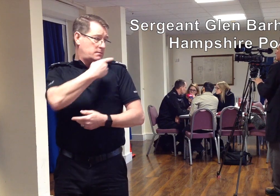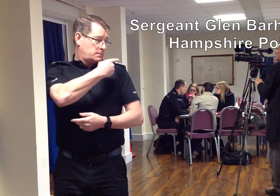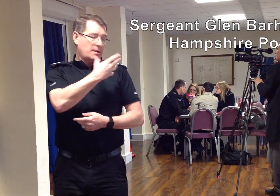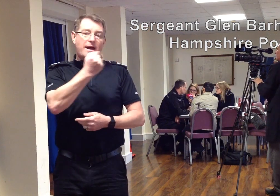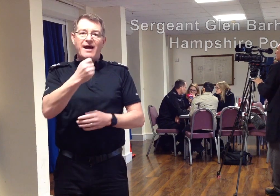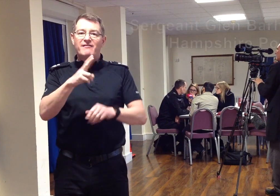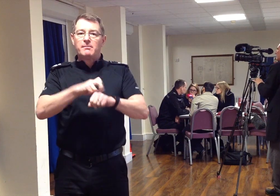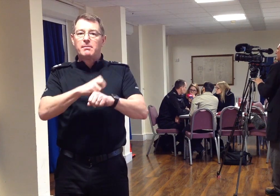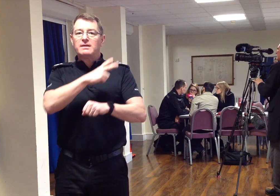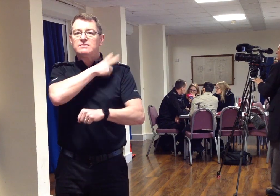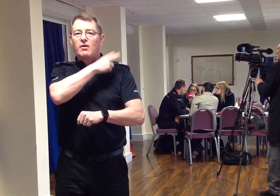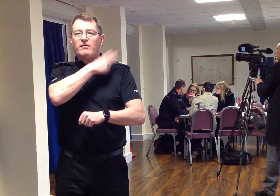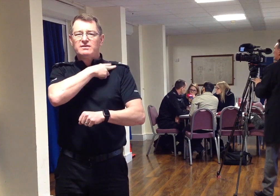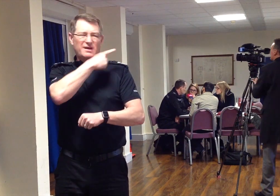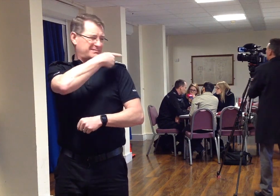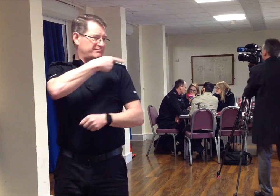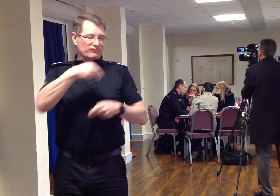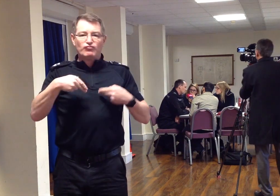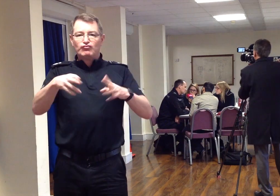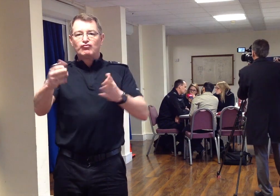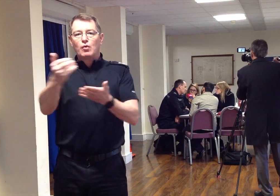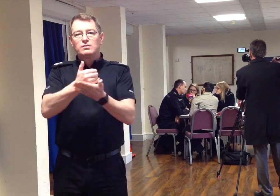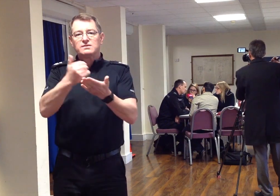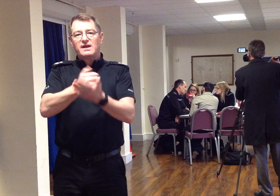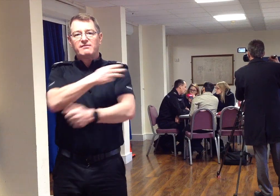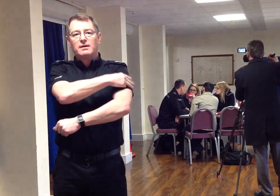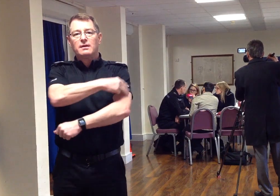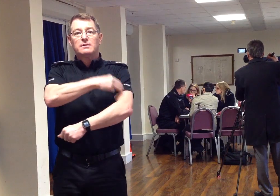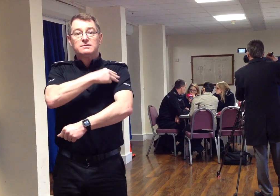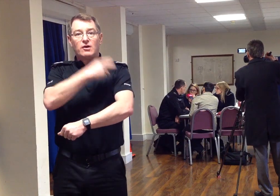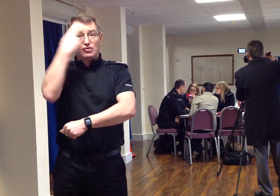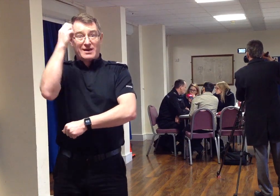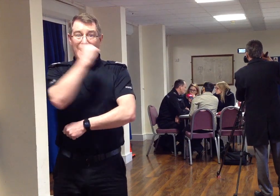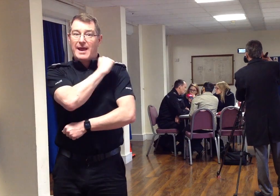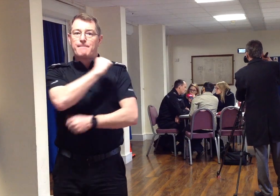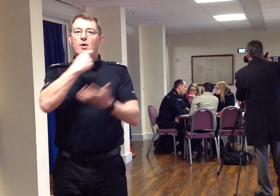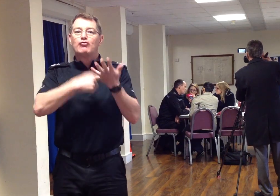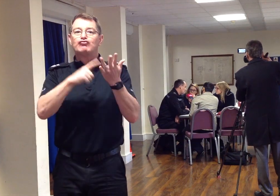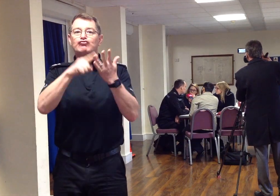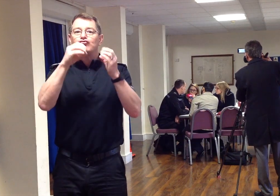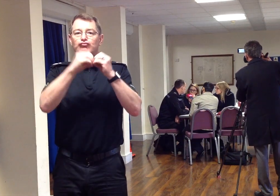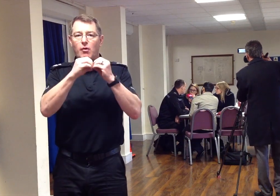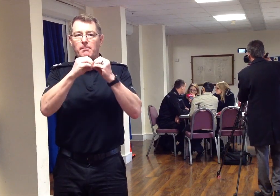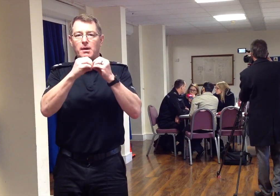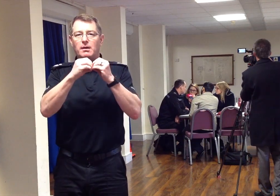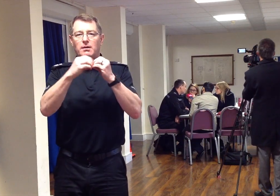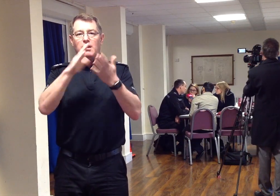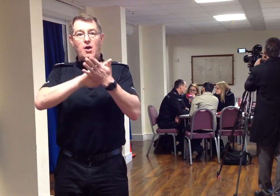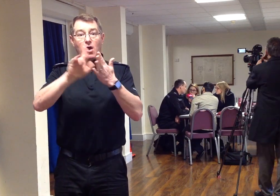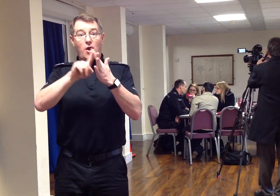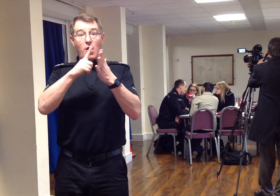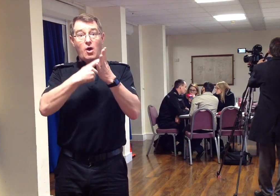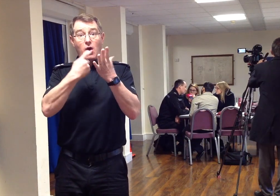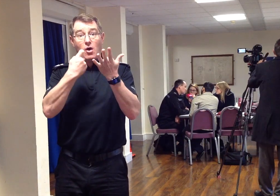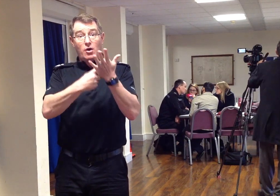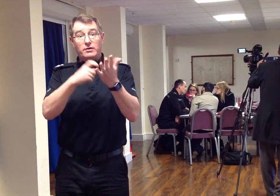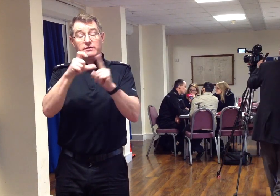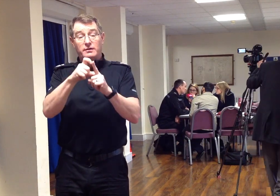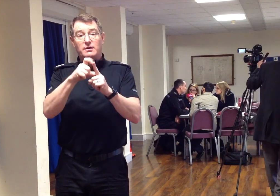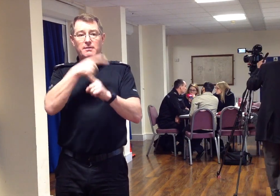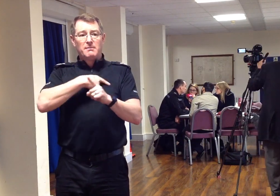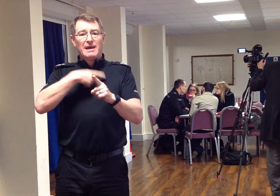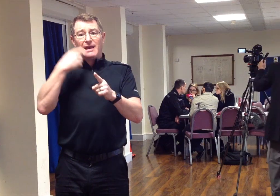That police officer is the Road Safety Sergeant - Rob Heard